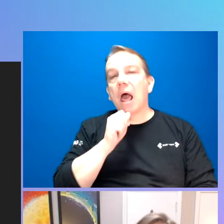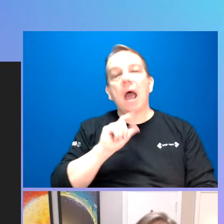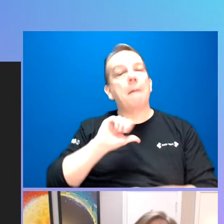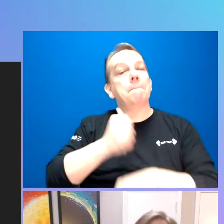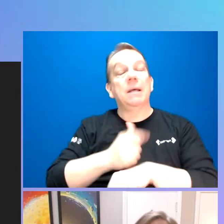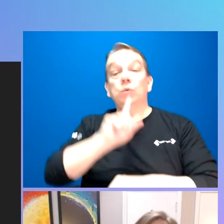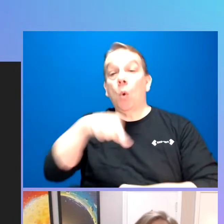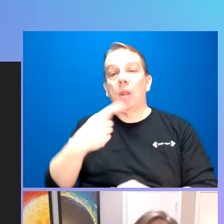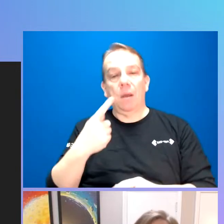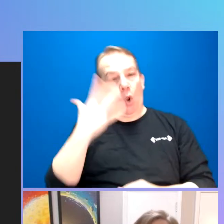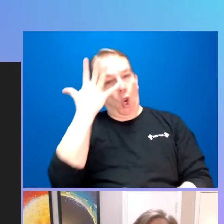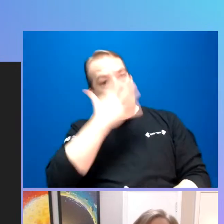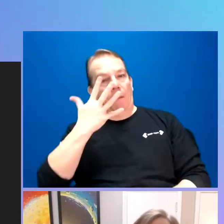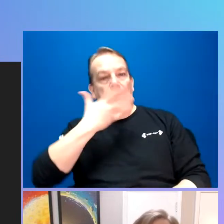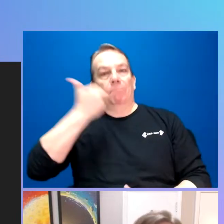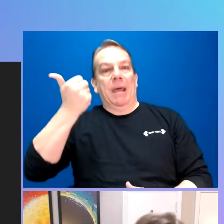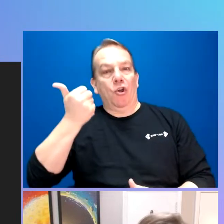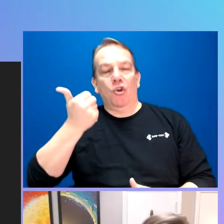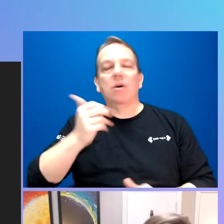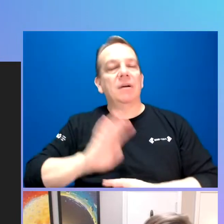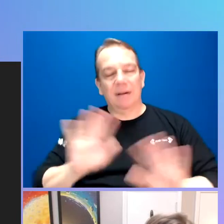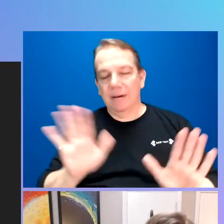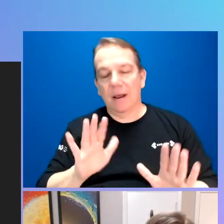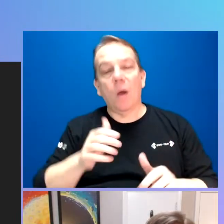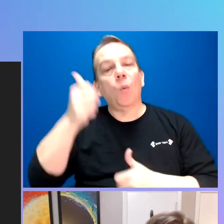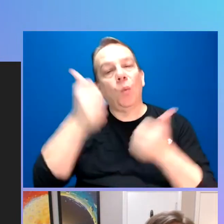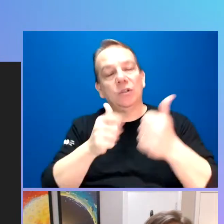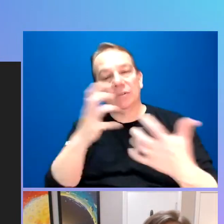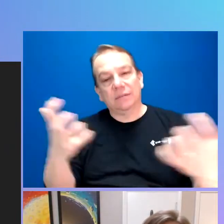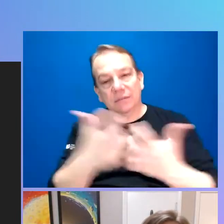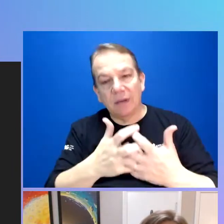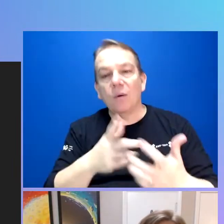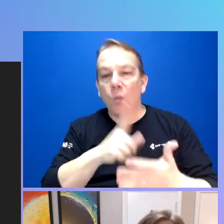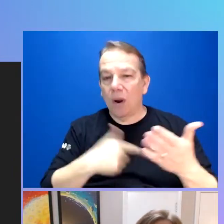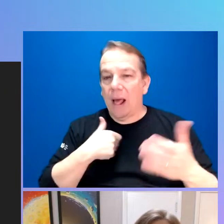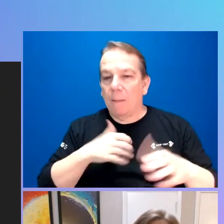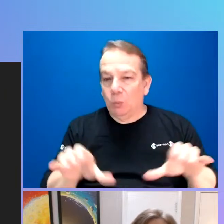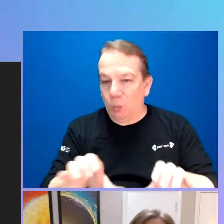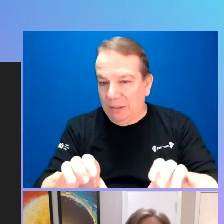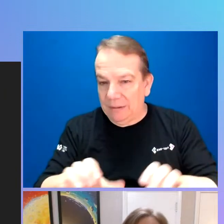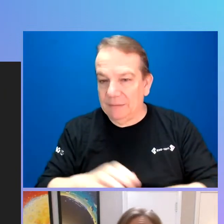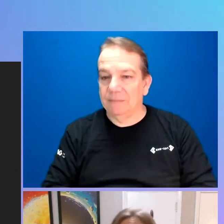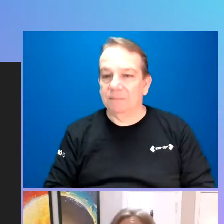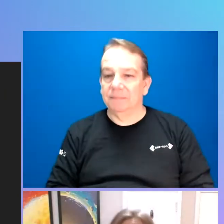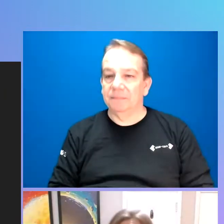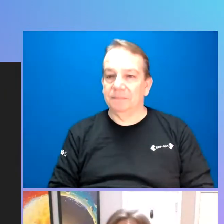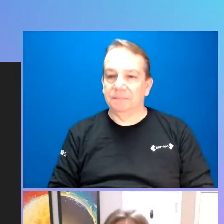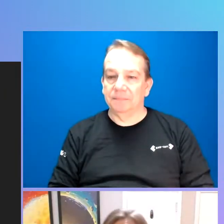based on which role is most appropriate for this context. So